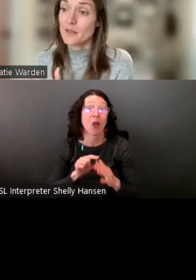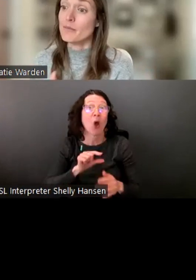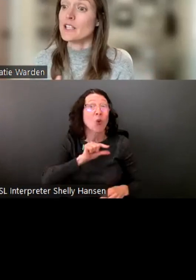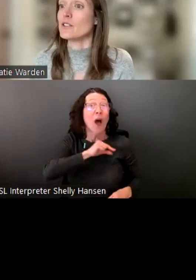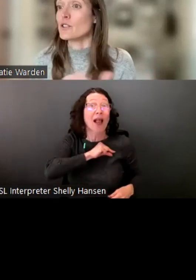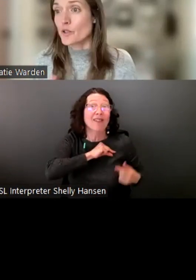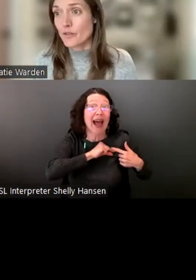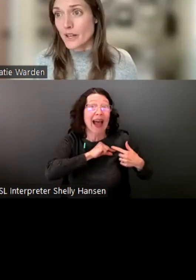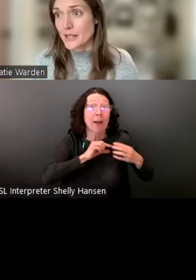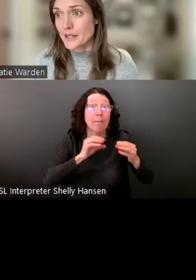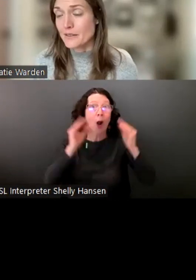than being certified.